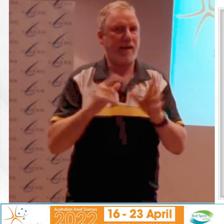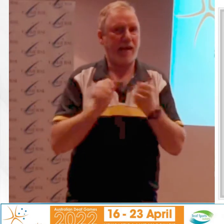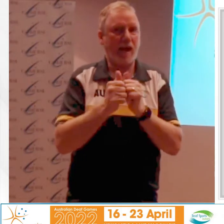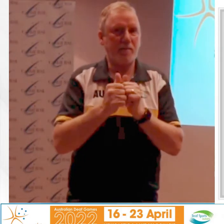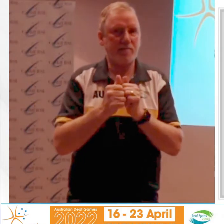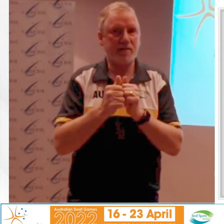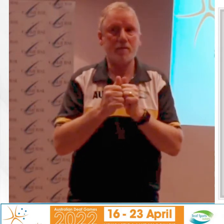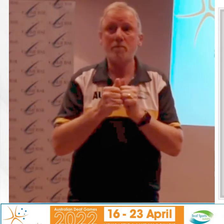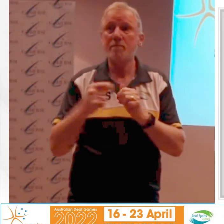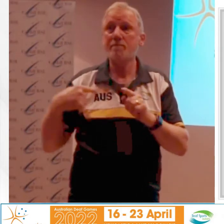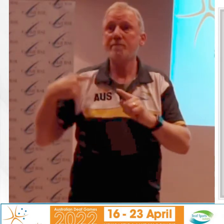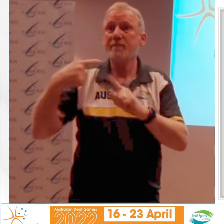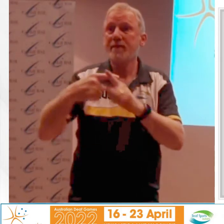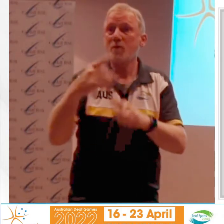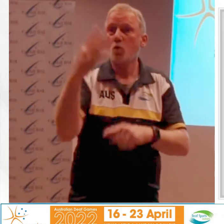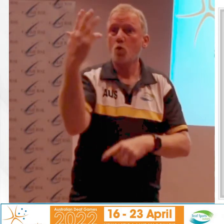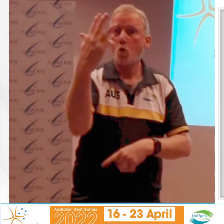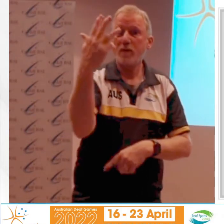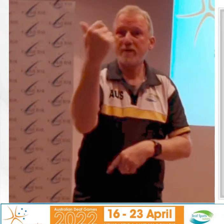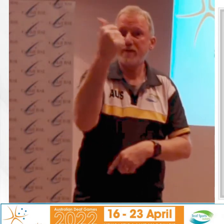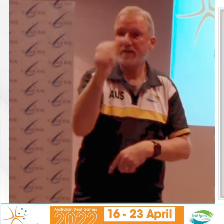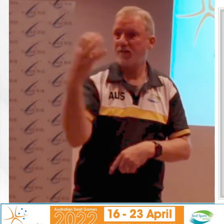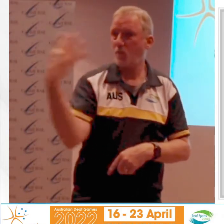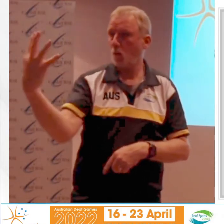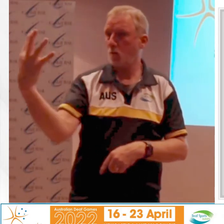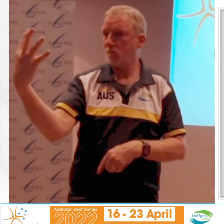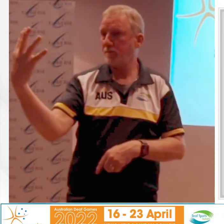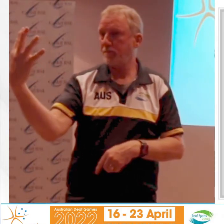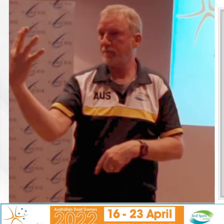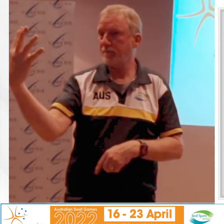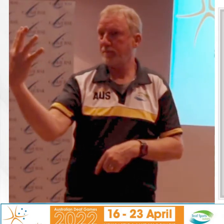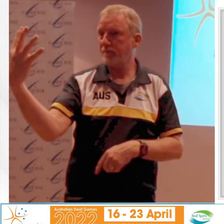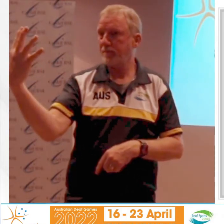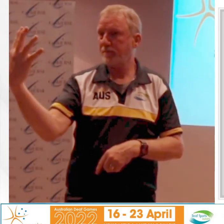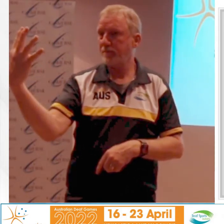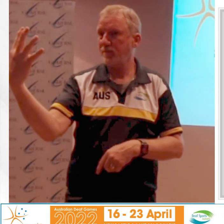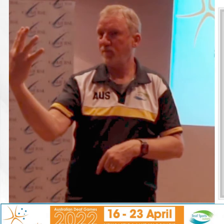by Deaf Sports Australia and we've held them since 1964.